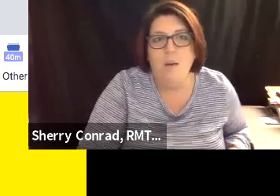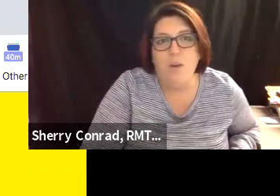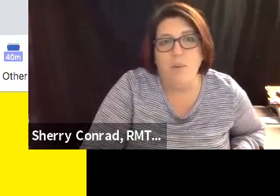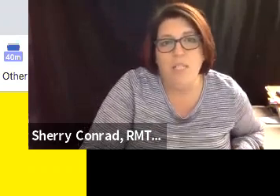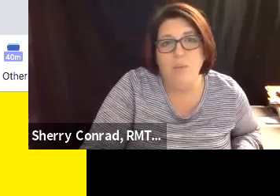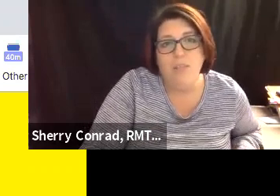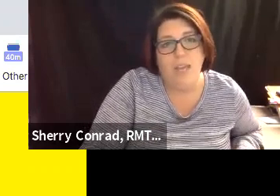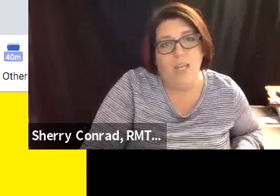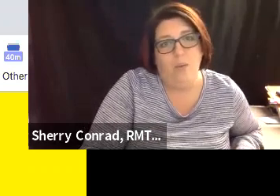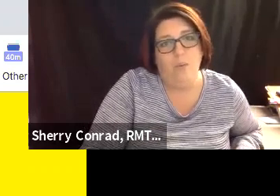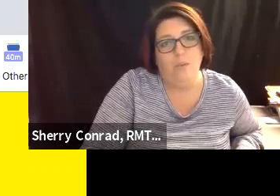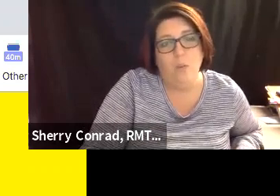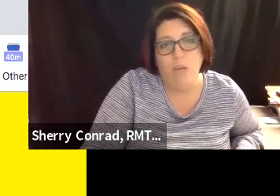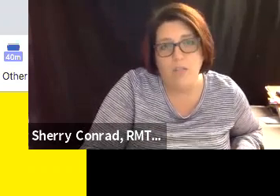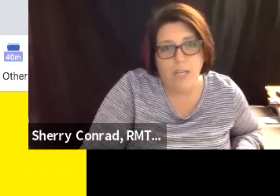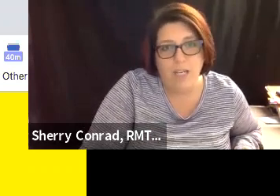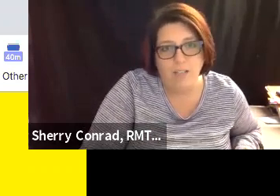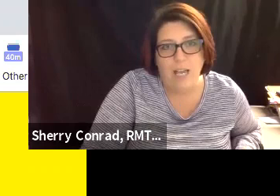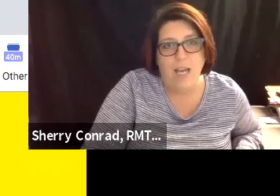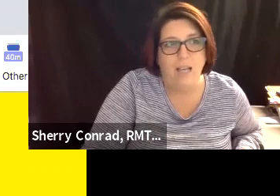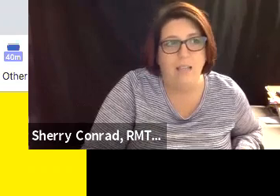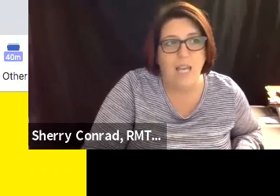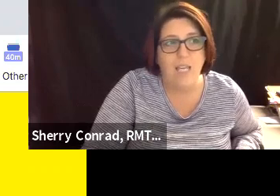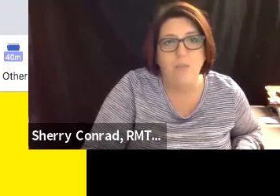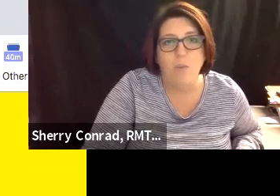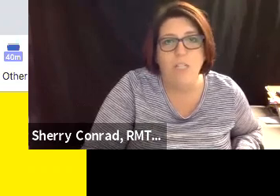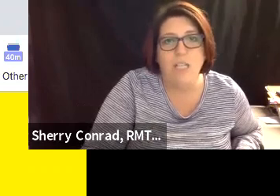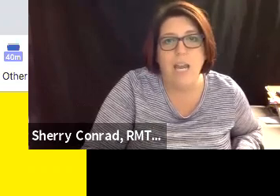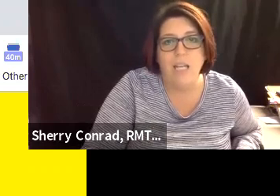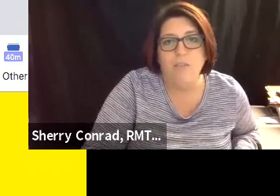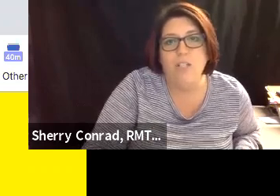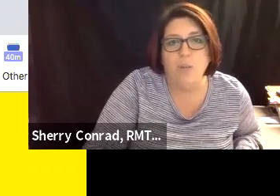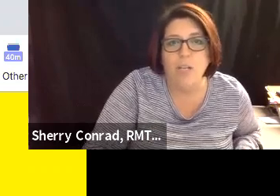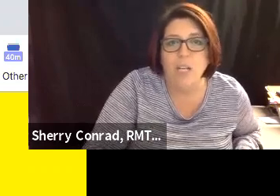Brent we did want to thank you so much for being here today. And thank you so much to Katie interpreting.